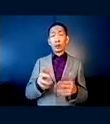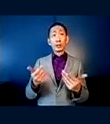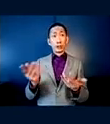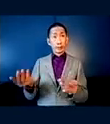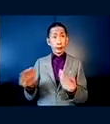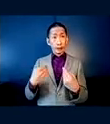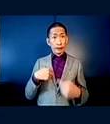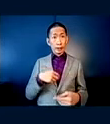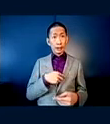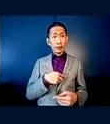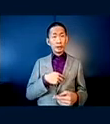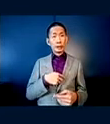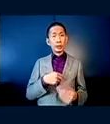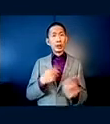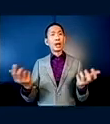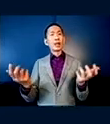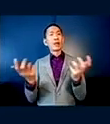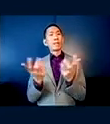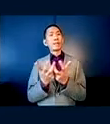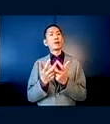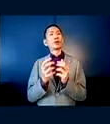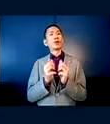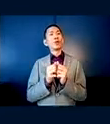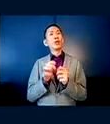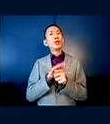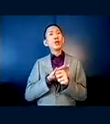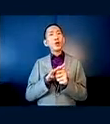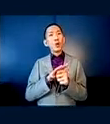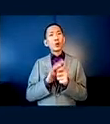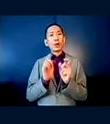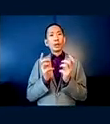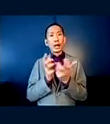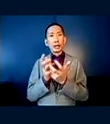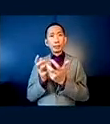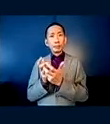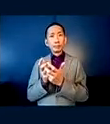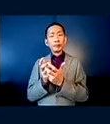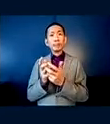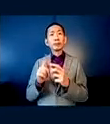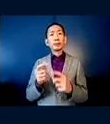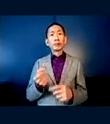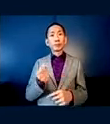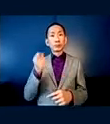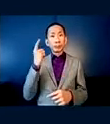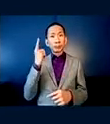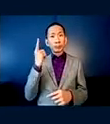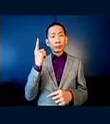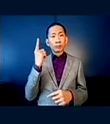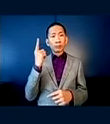IS ARE OUT THERE, HAVE PROVIDEDs AND MELD THAT